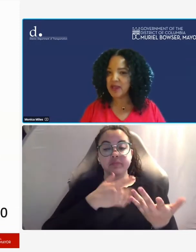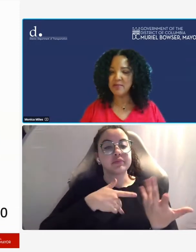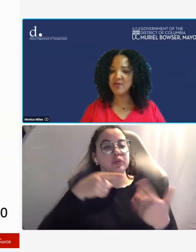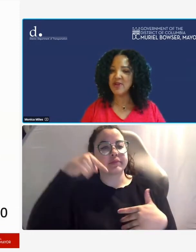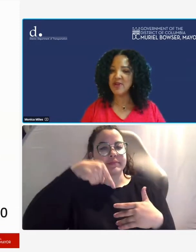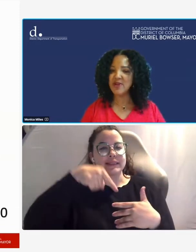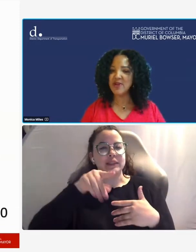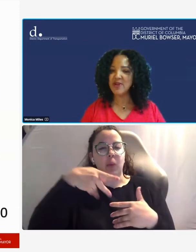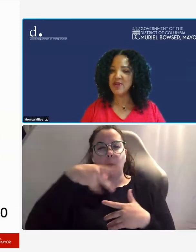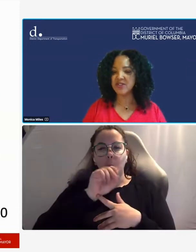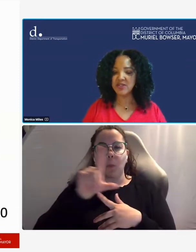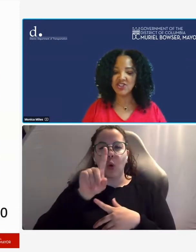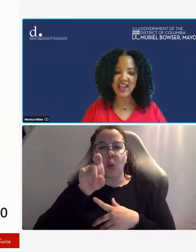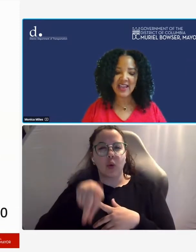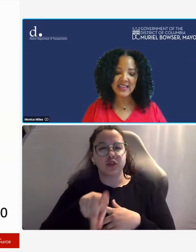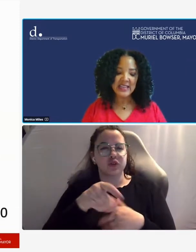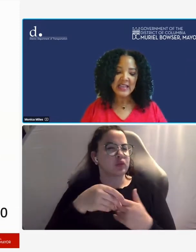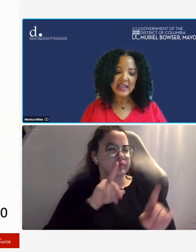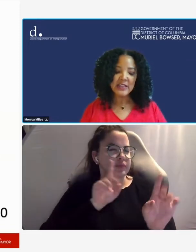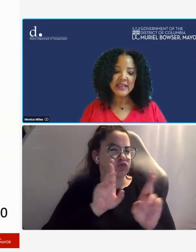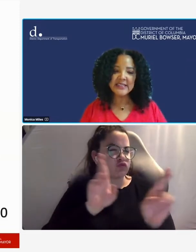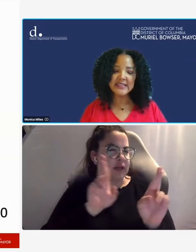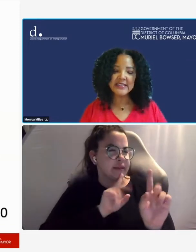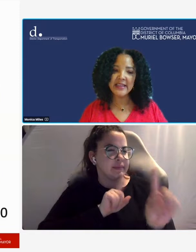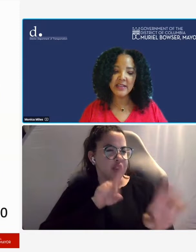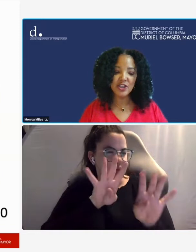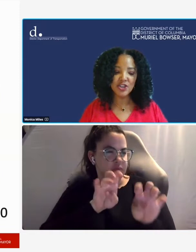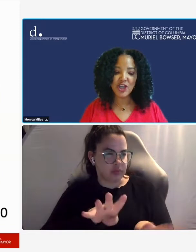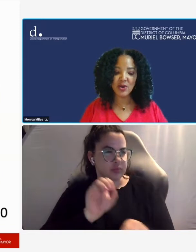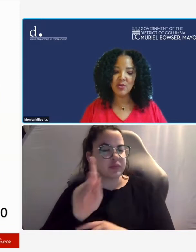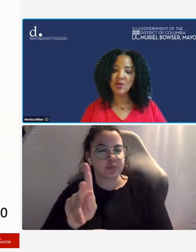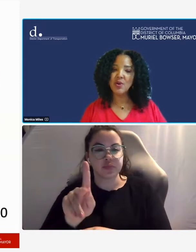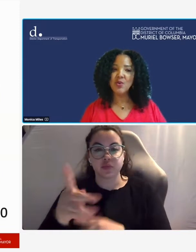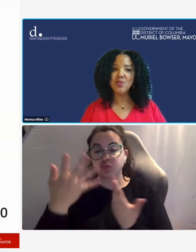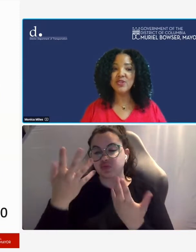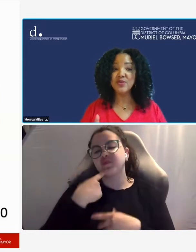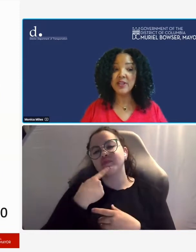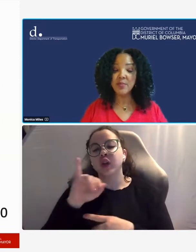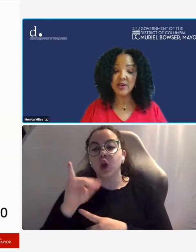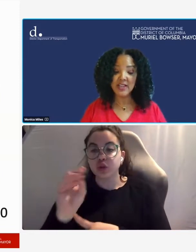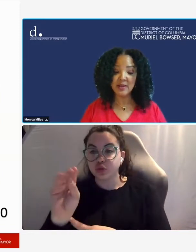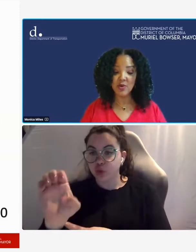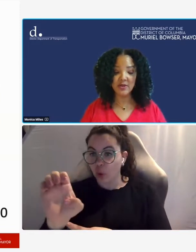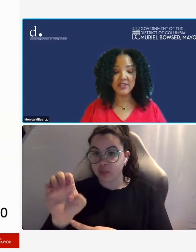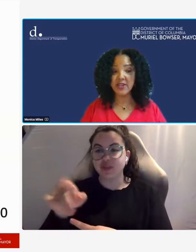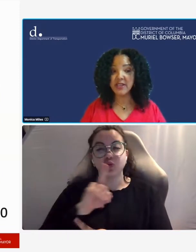be ready to put the answer in the chat let's say joe was really a part-time worker so he